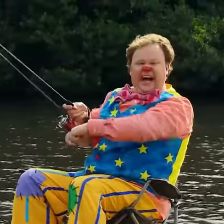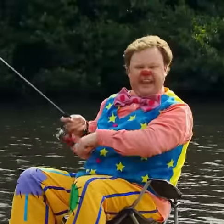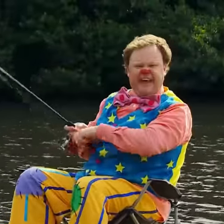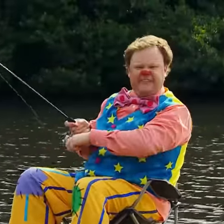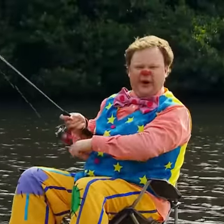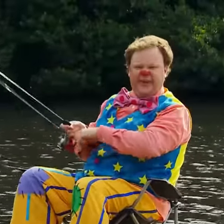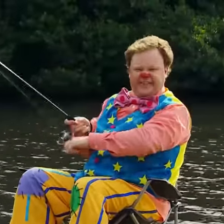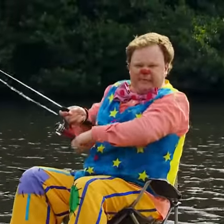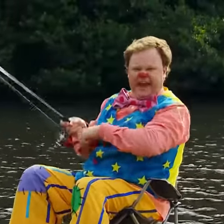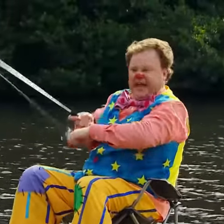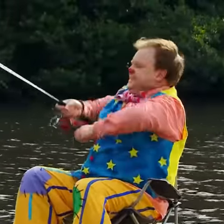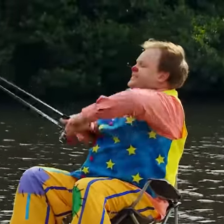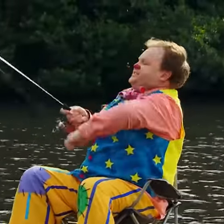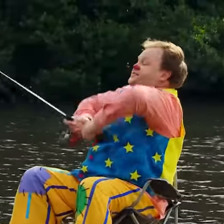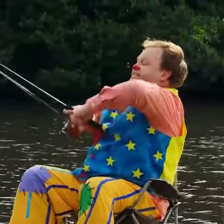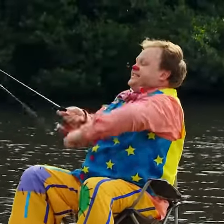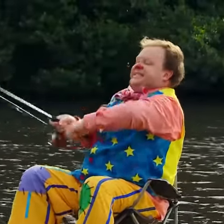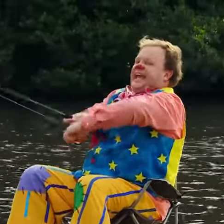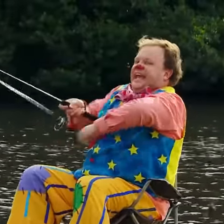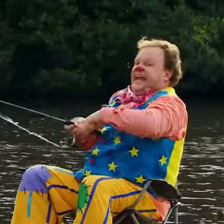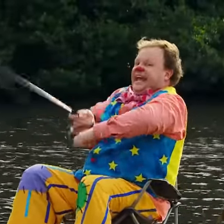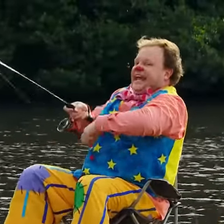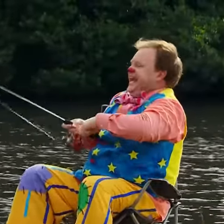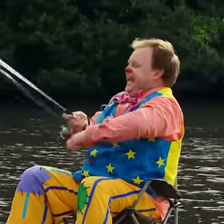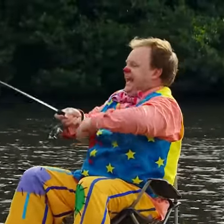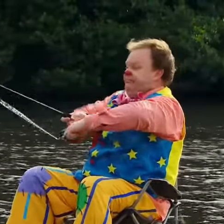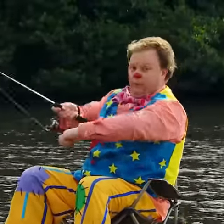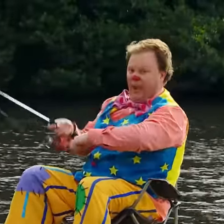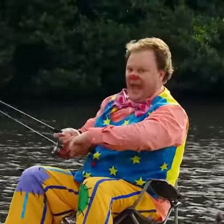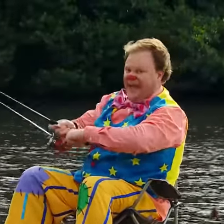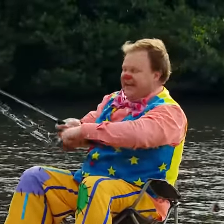i think i've caught something it's a deficiency wait